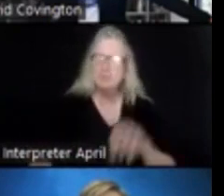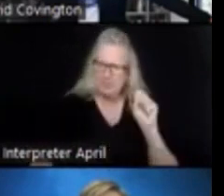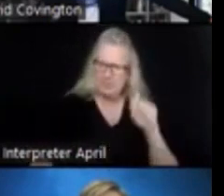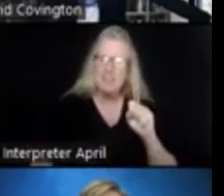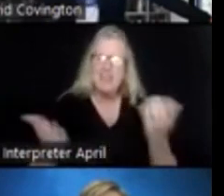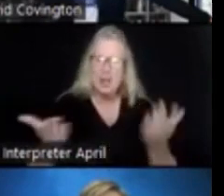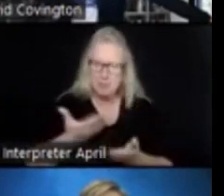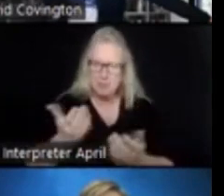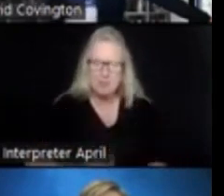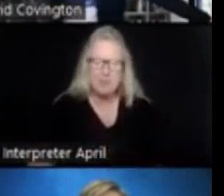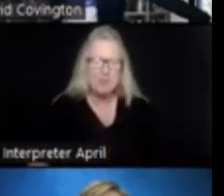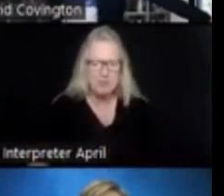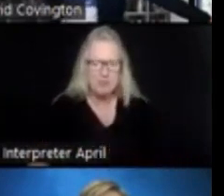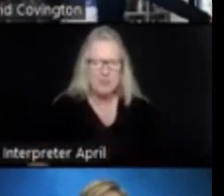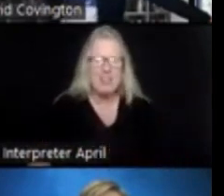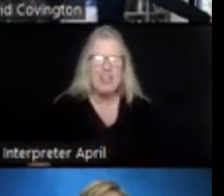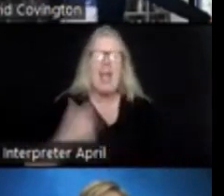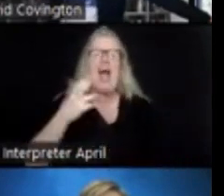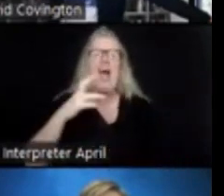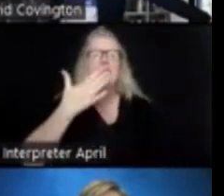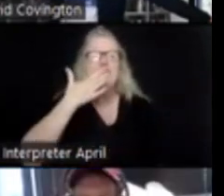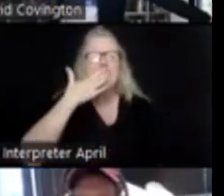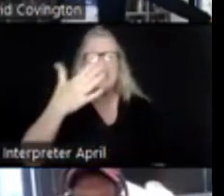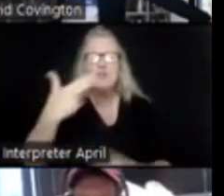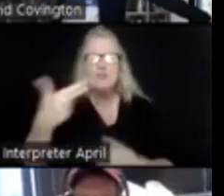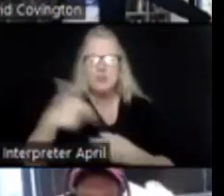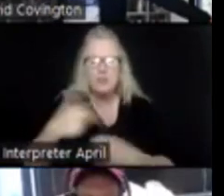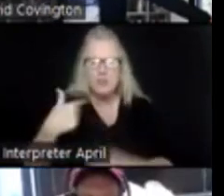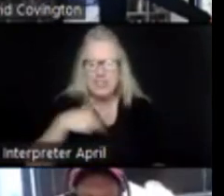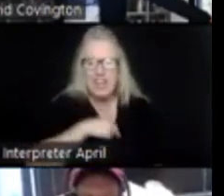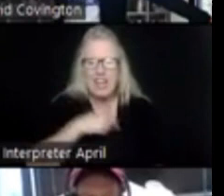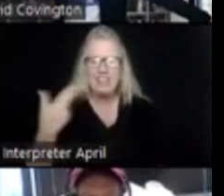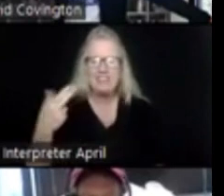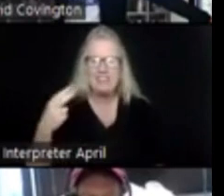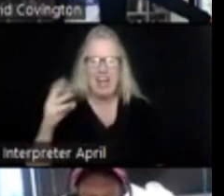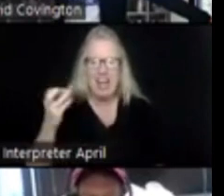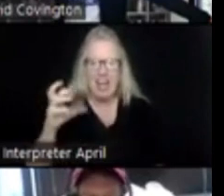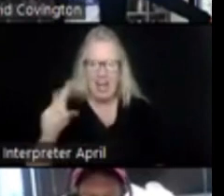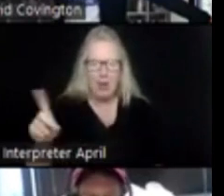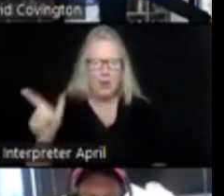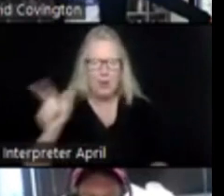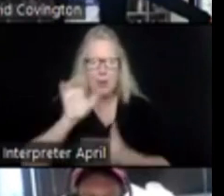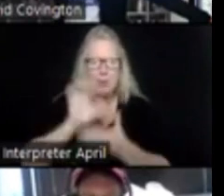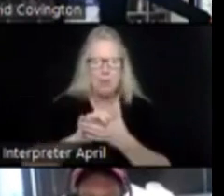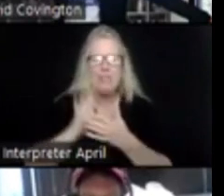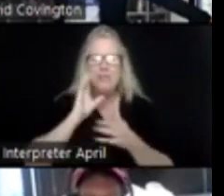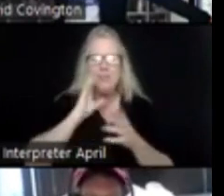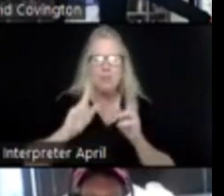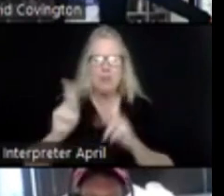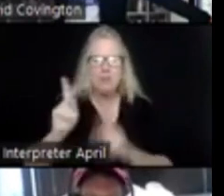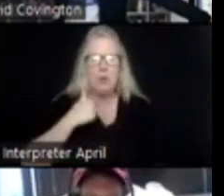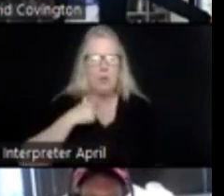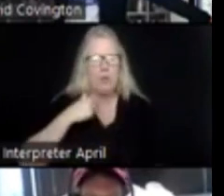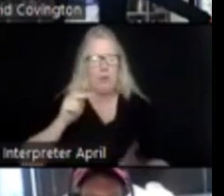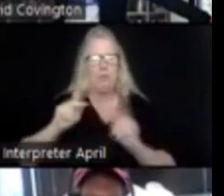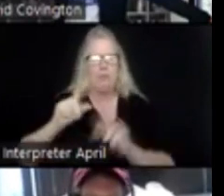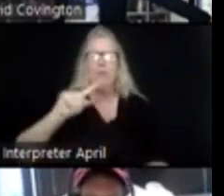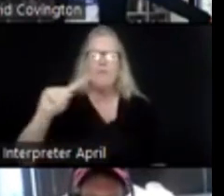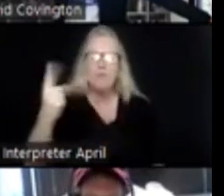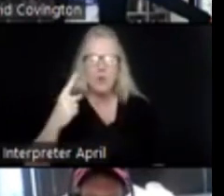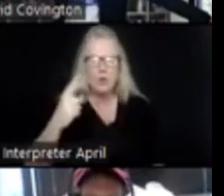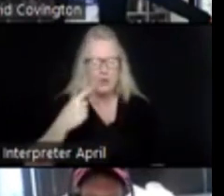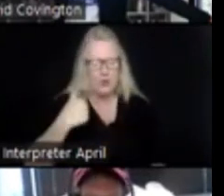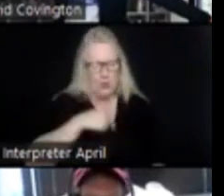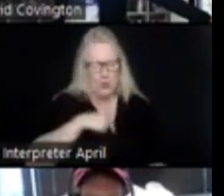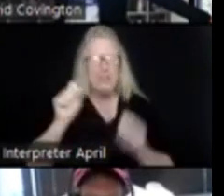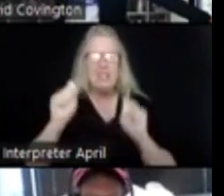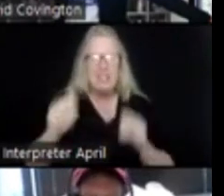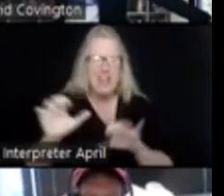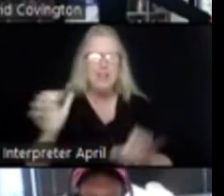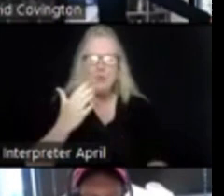THANK YOU FOR JOINING US.